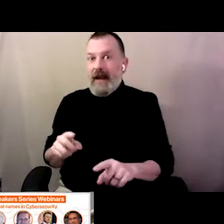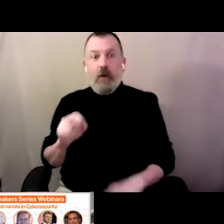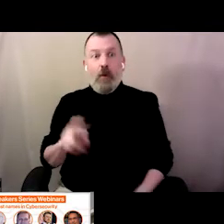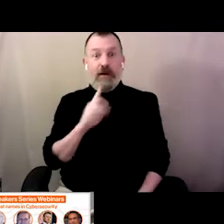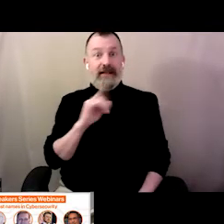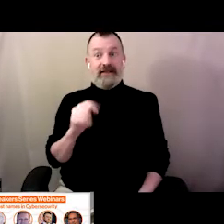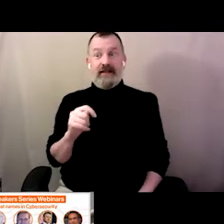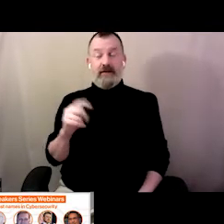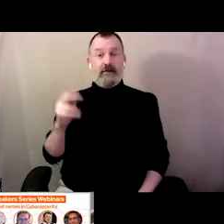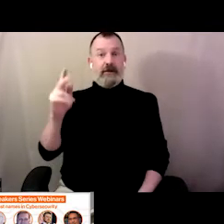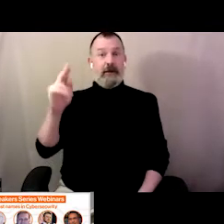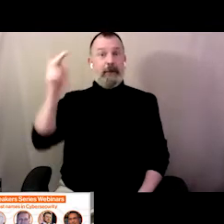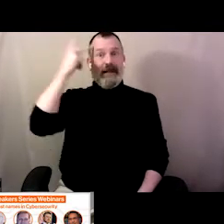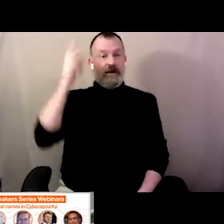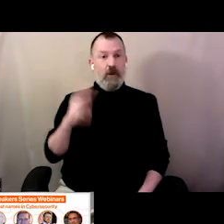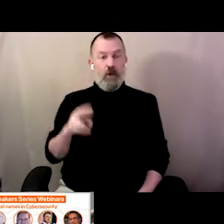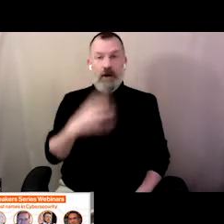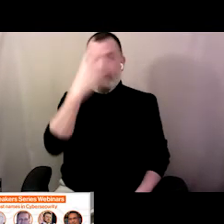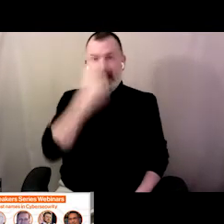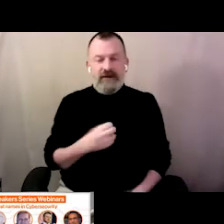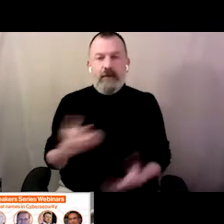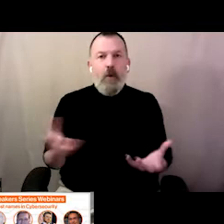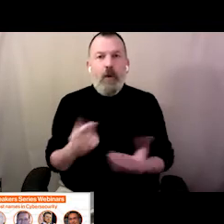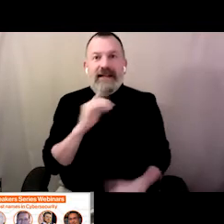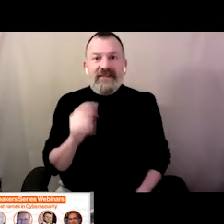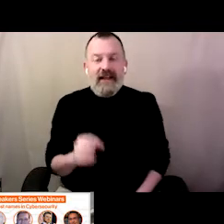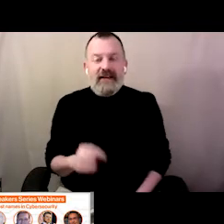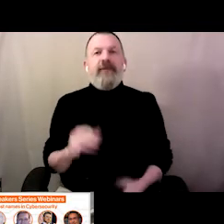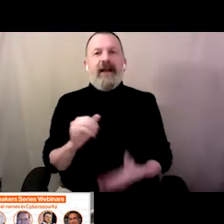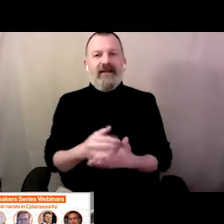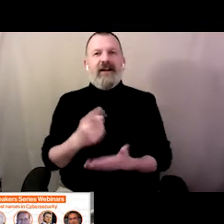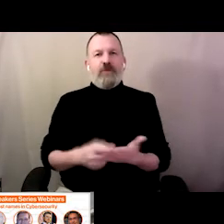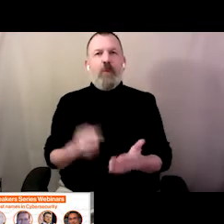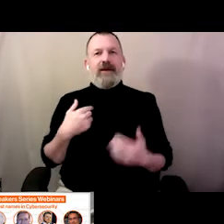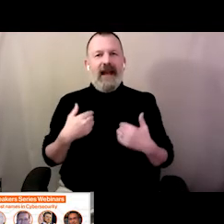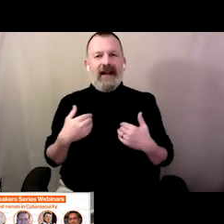terrorism or what is it, and that's the part that has the entire industry scratching their heads